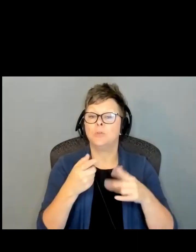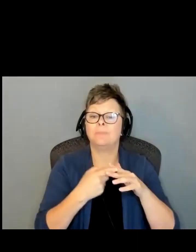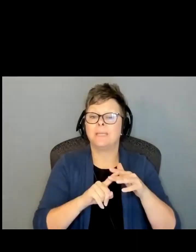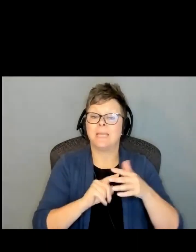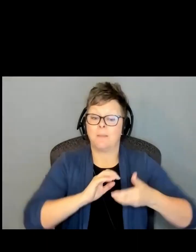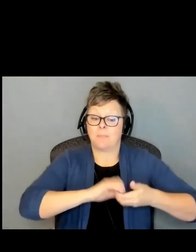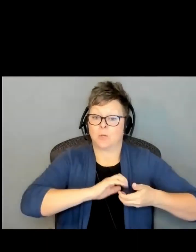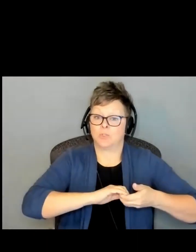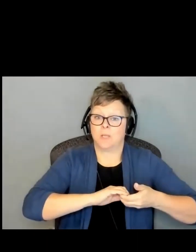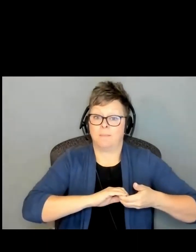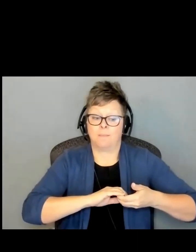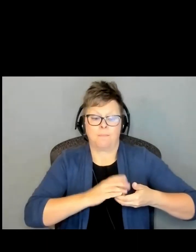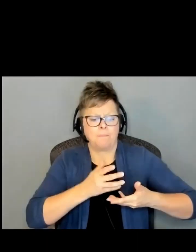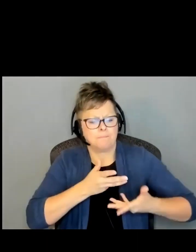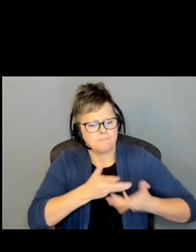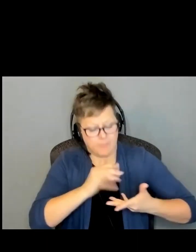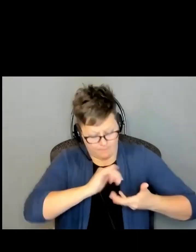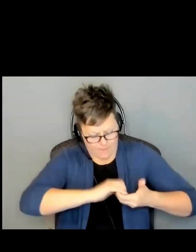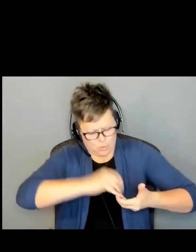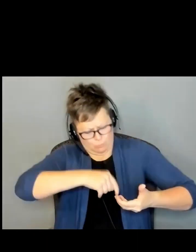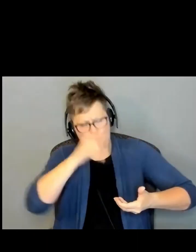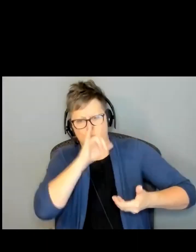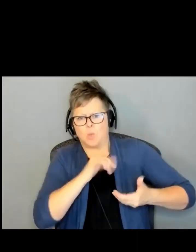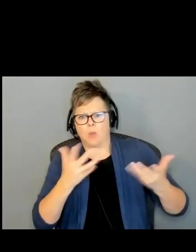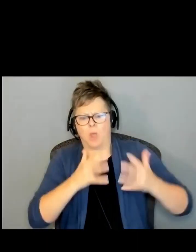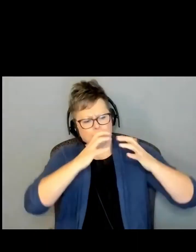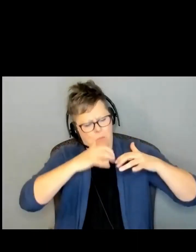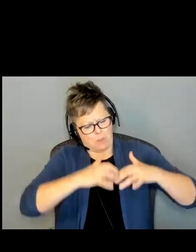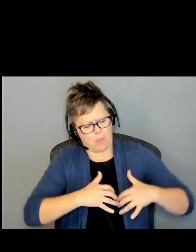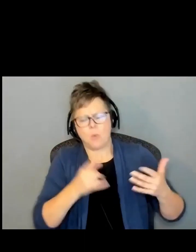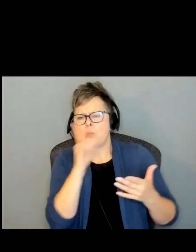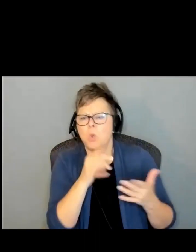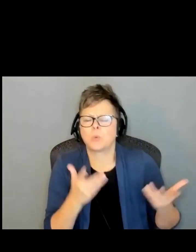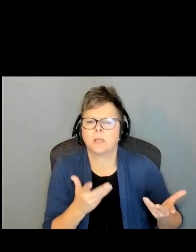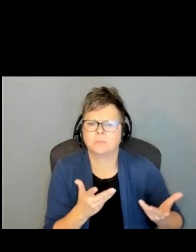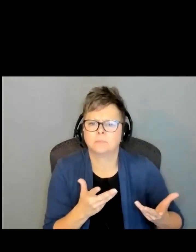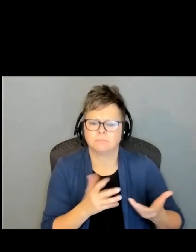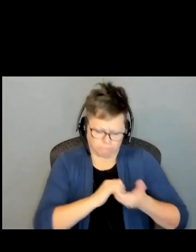know, what that partnership looks like. What collaboration looks like.